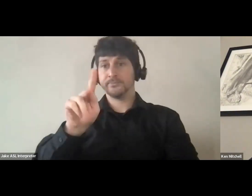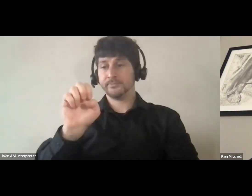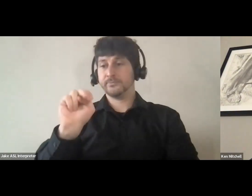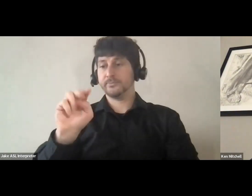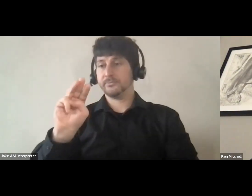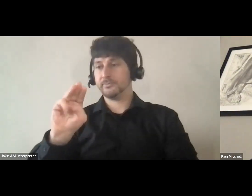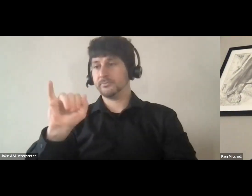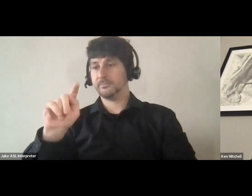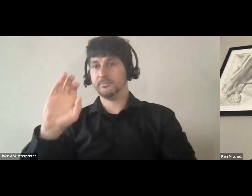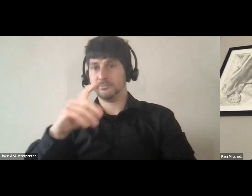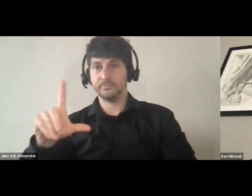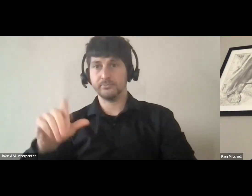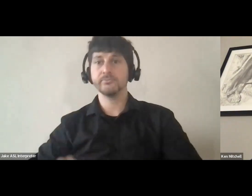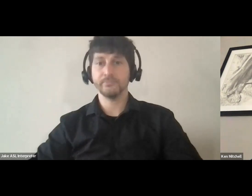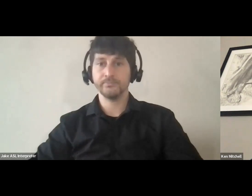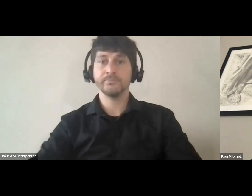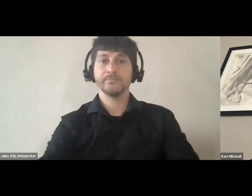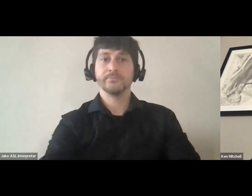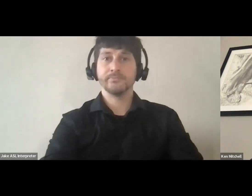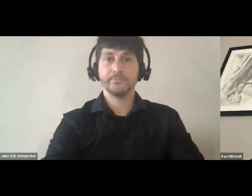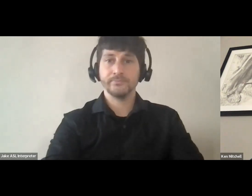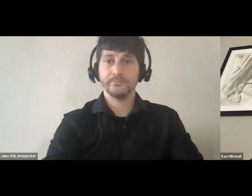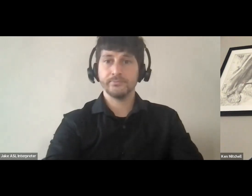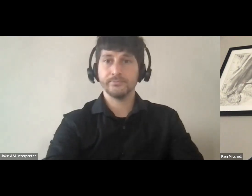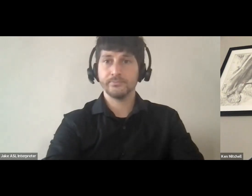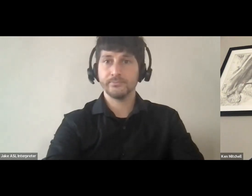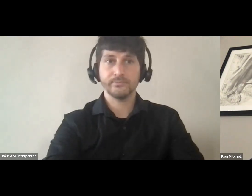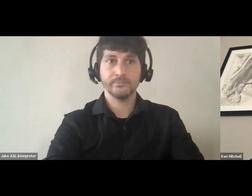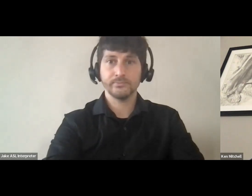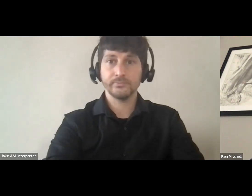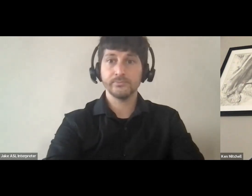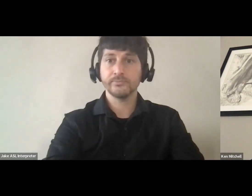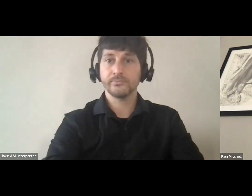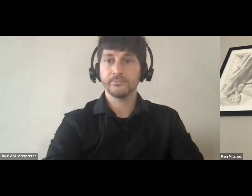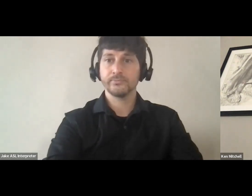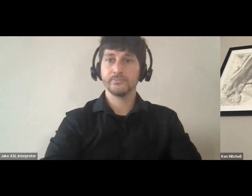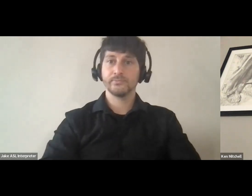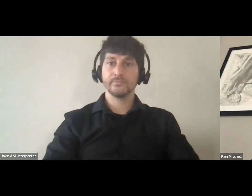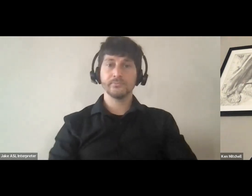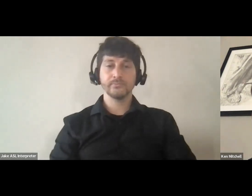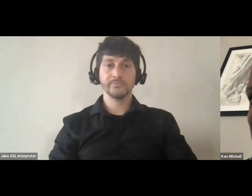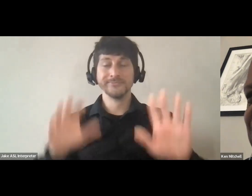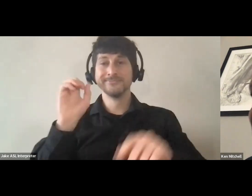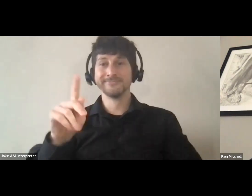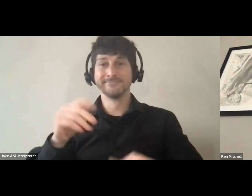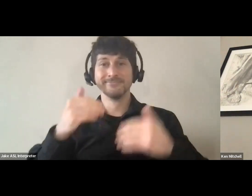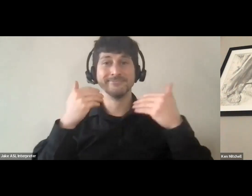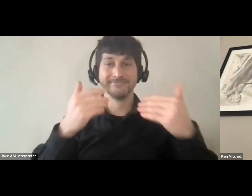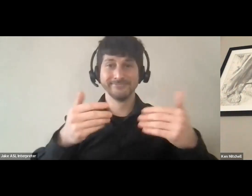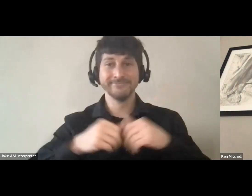Hi, again, this is Ken Mitchell. Go ahead, Ken. All right he good.